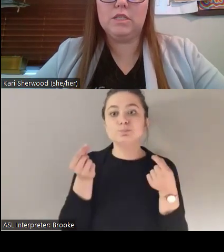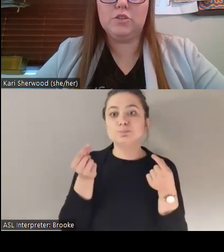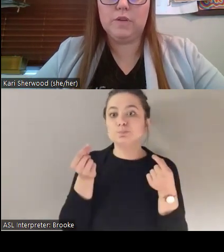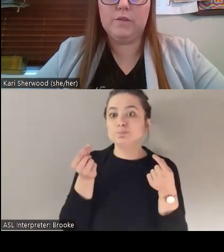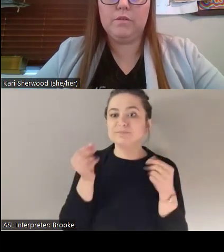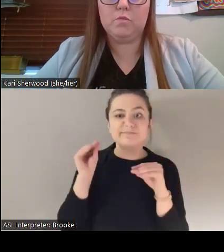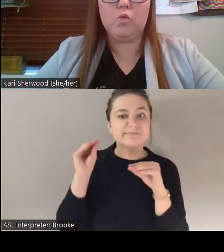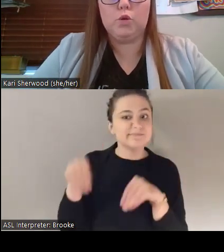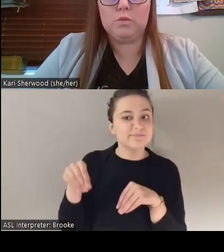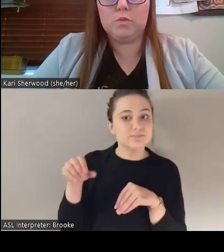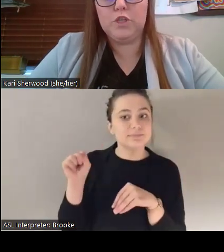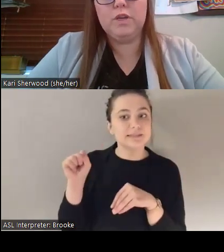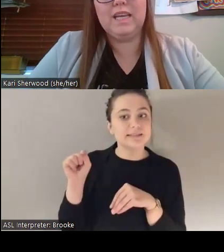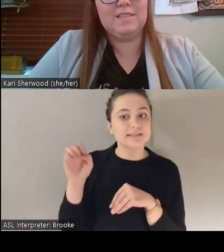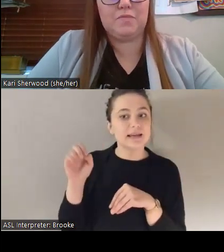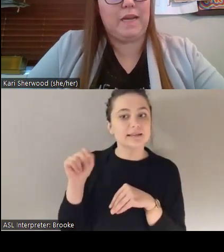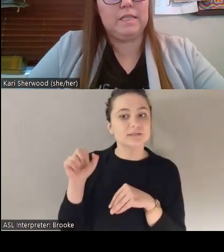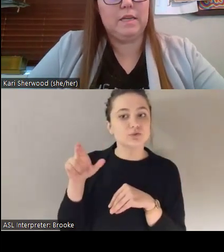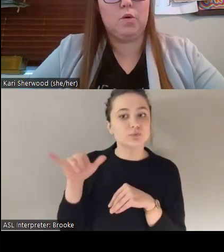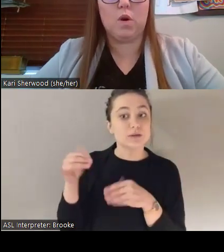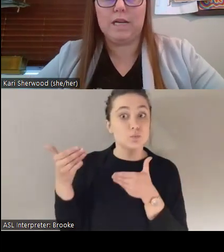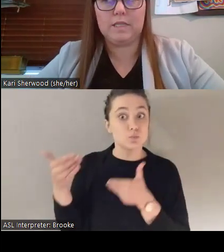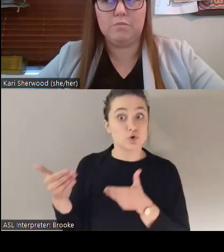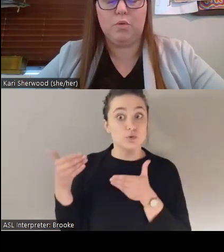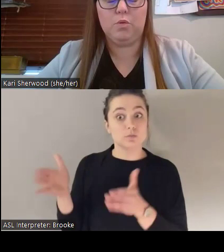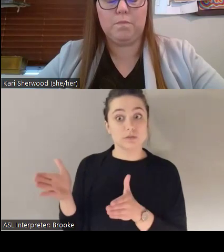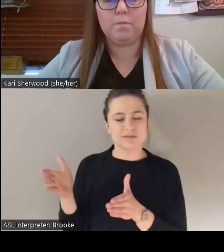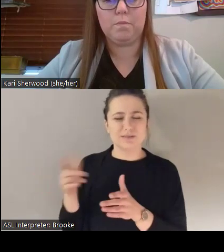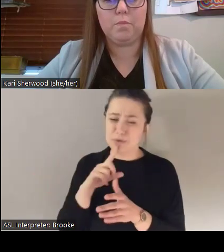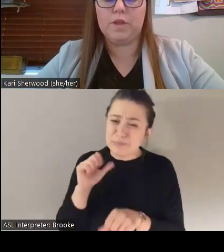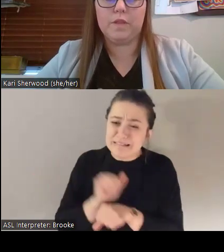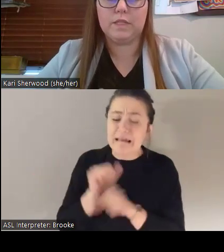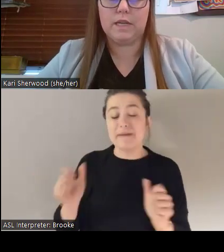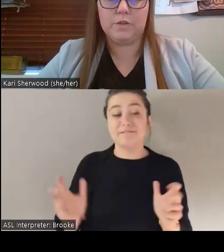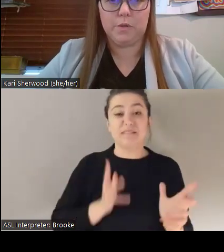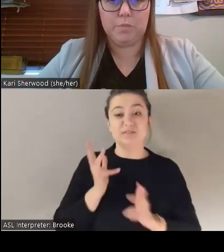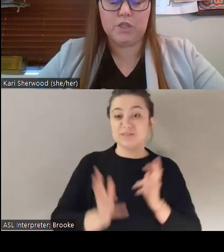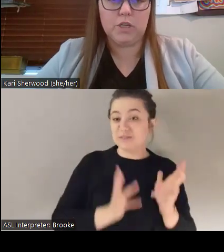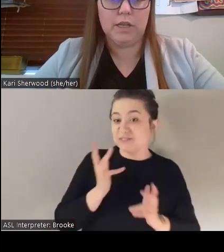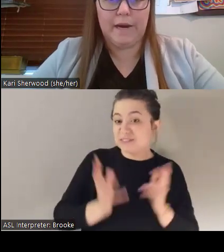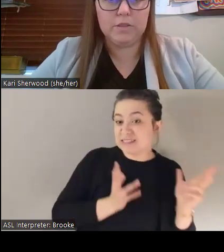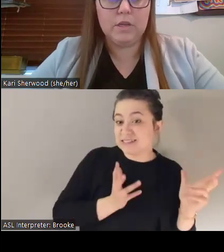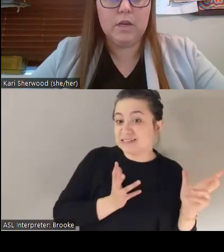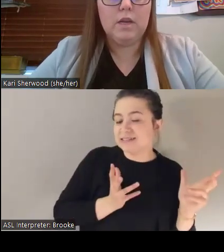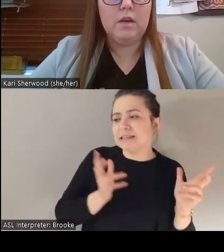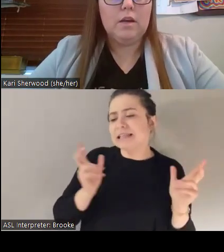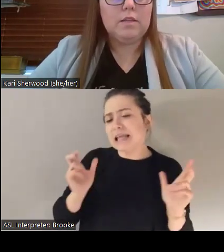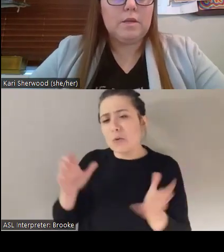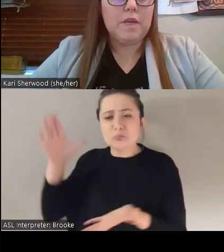sensory rooms. You can get as fancy or simple with this as your budget allows.